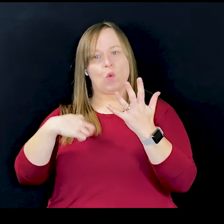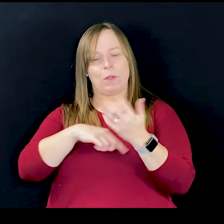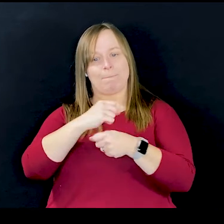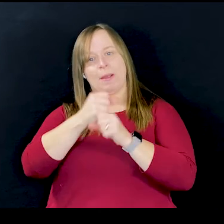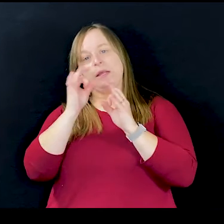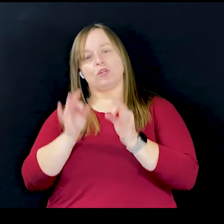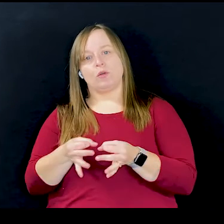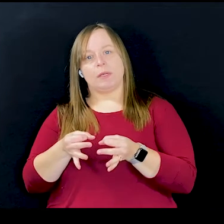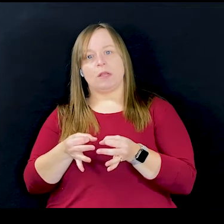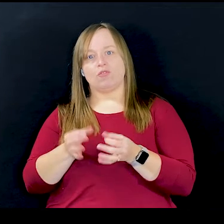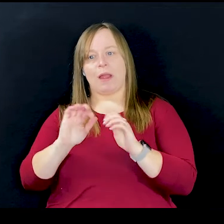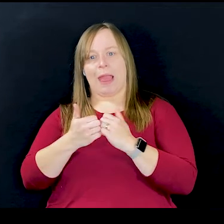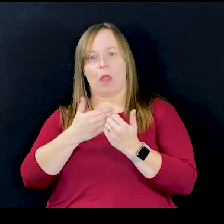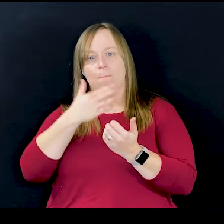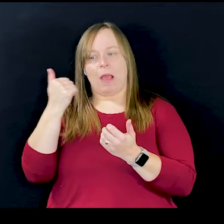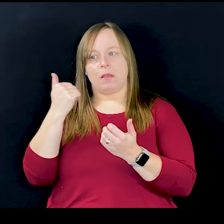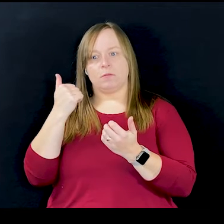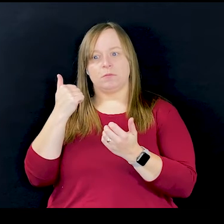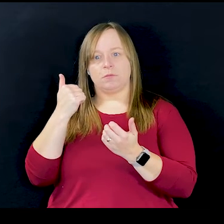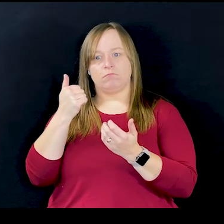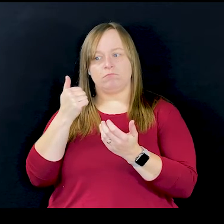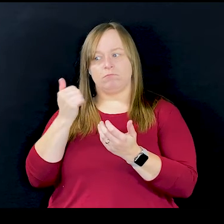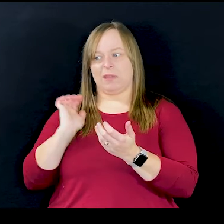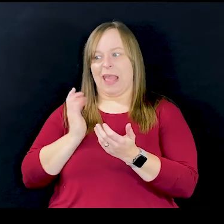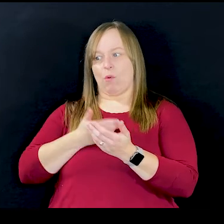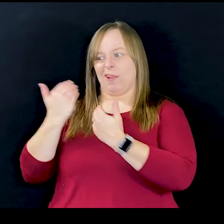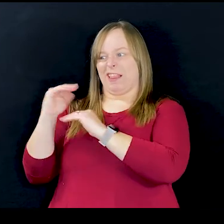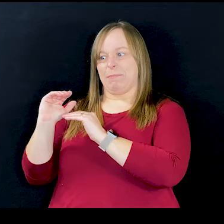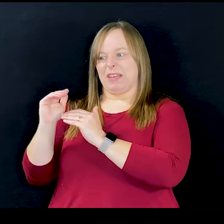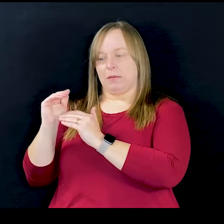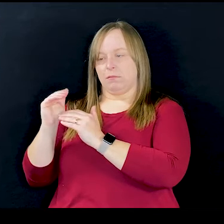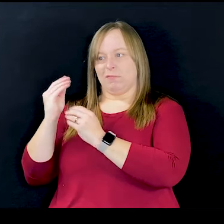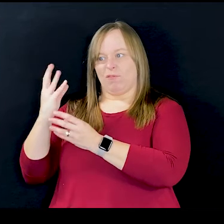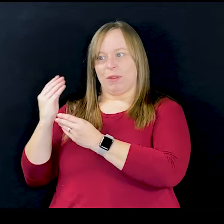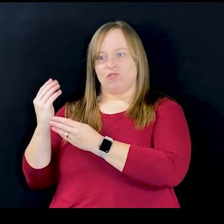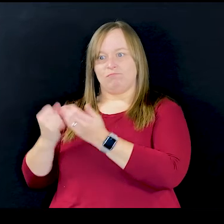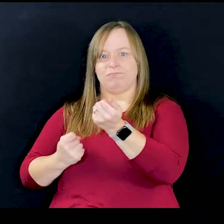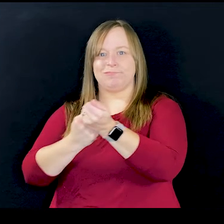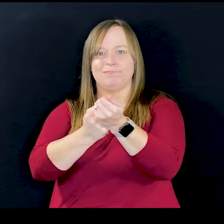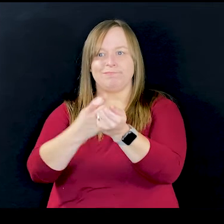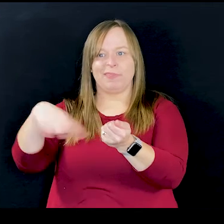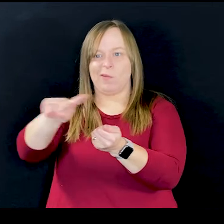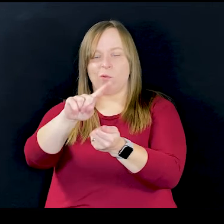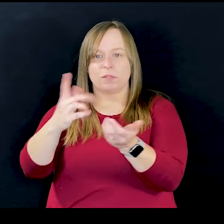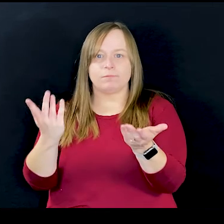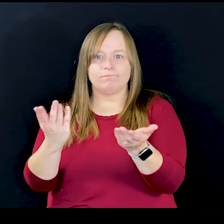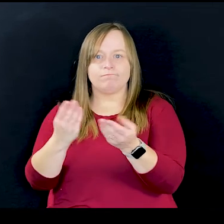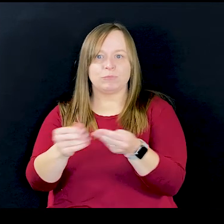can make a determination how best we can use our limited resources to help.